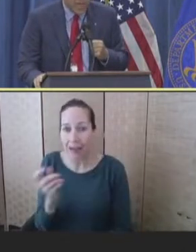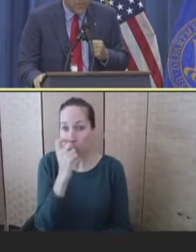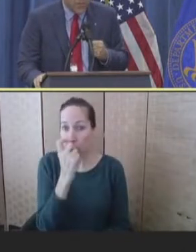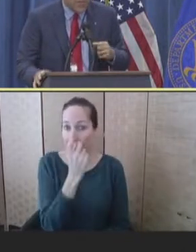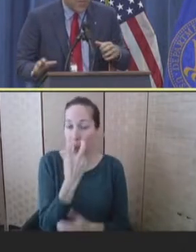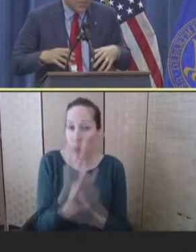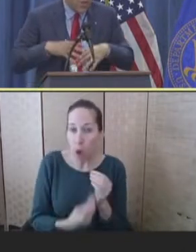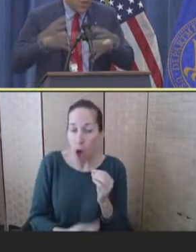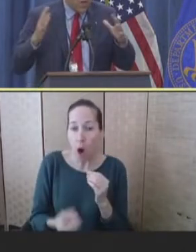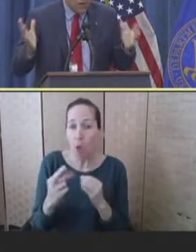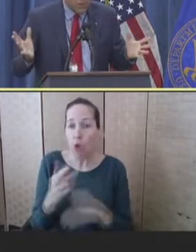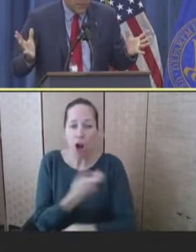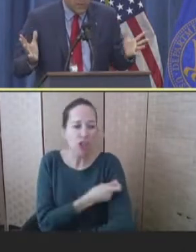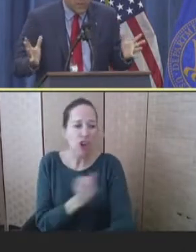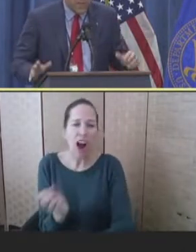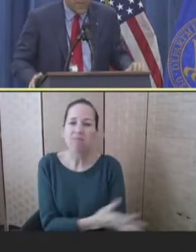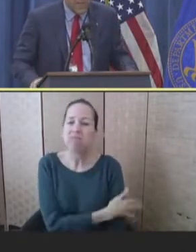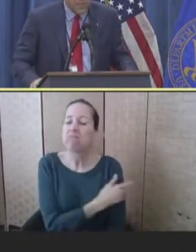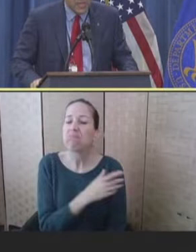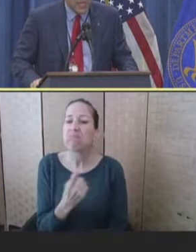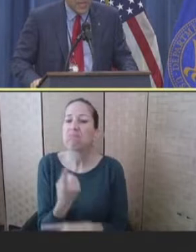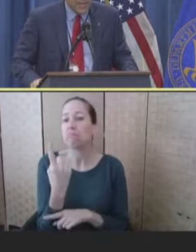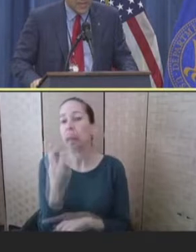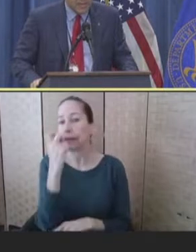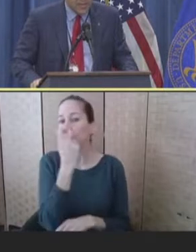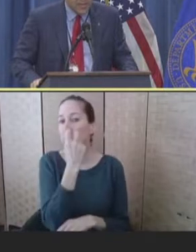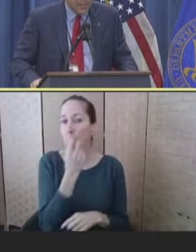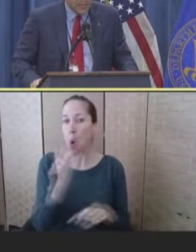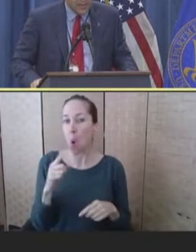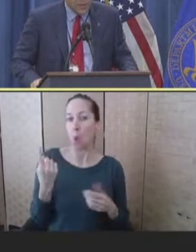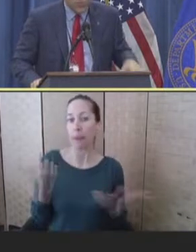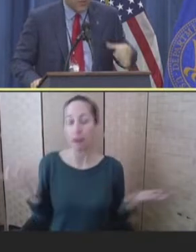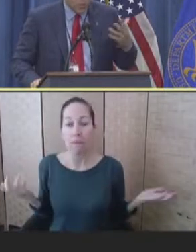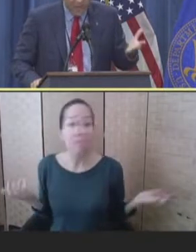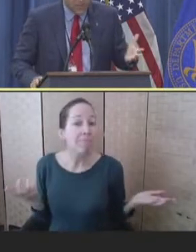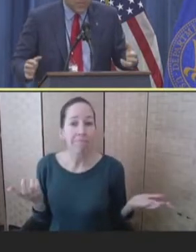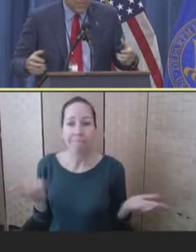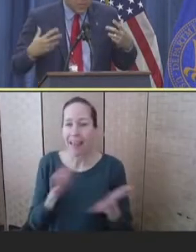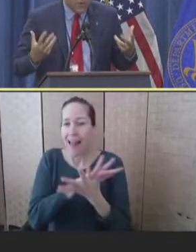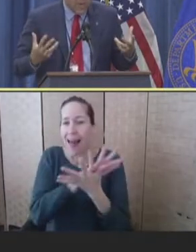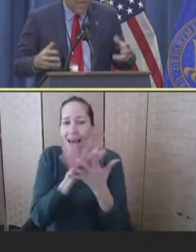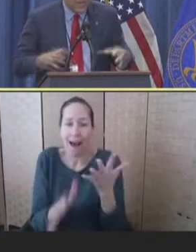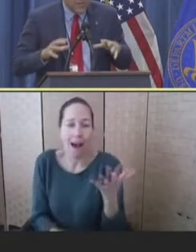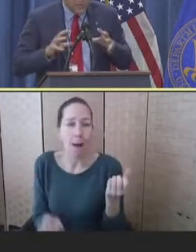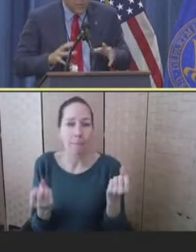There's a whole host of different things that sort of questions that could arise from really